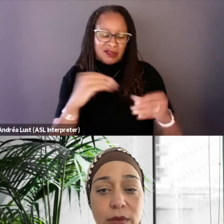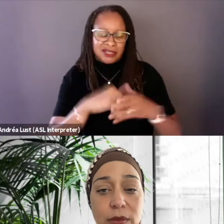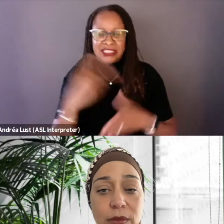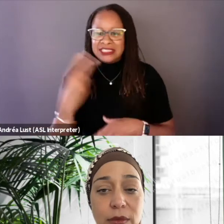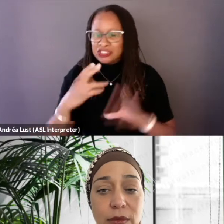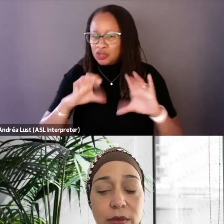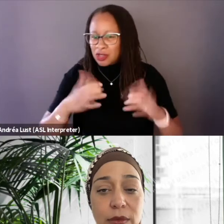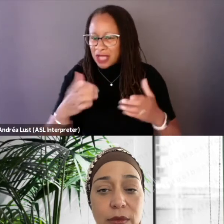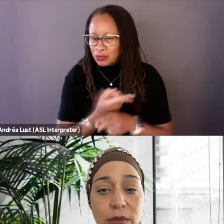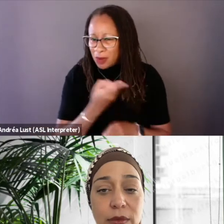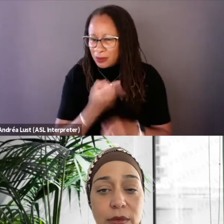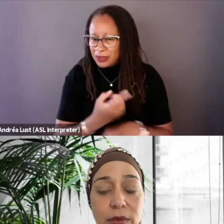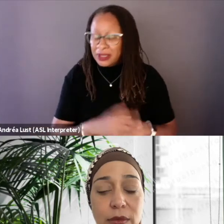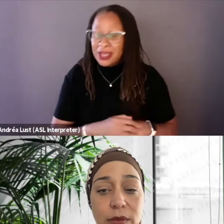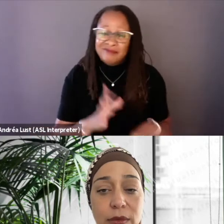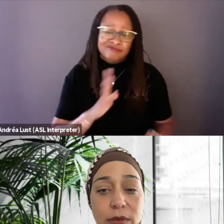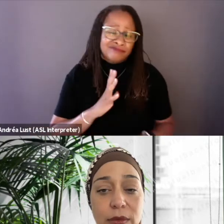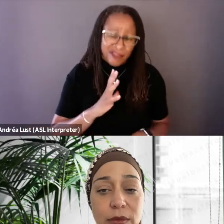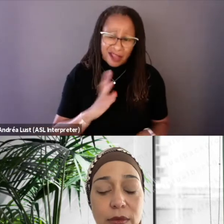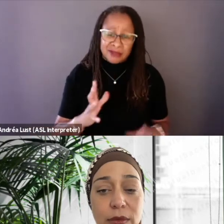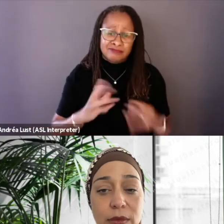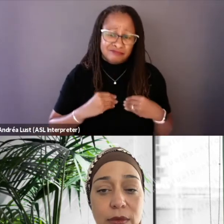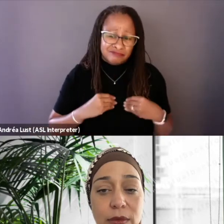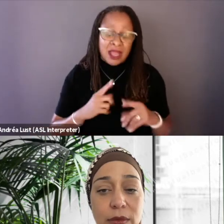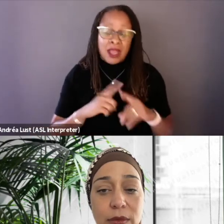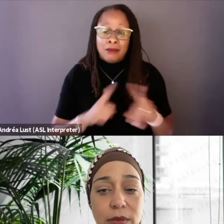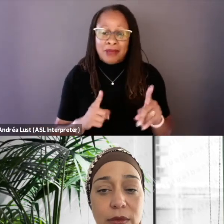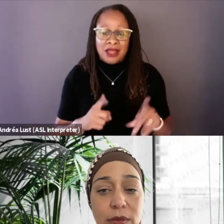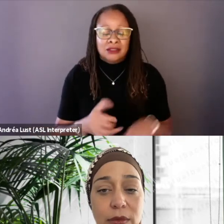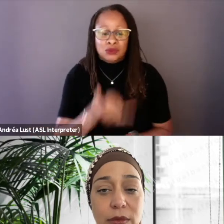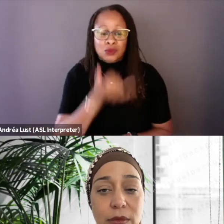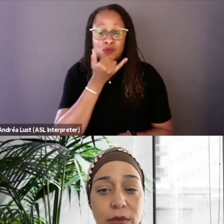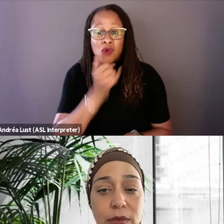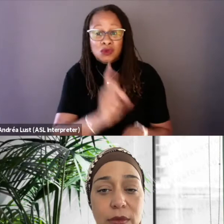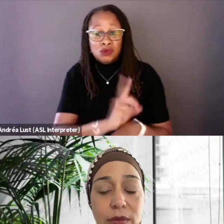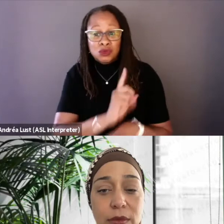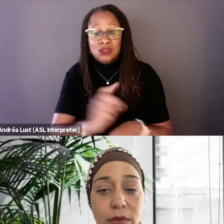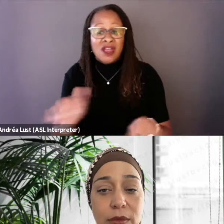But to me, it's a dereliction of duty of our entire educational system